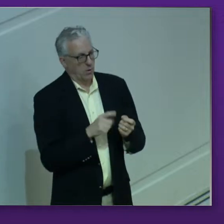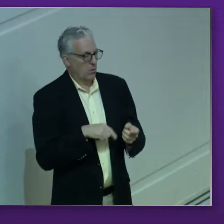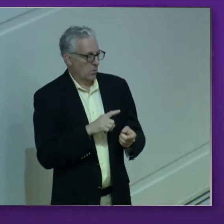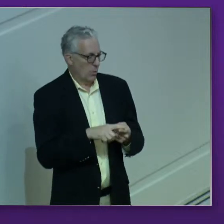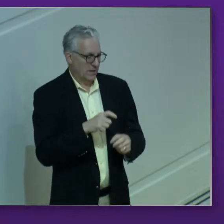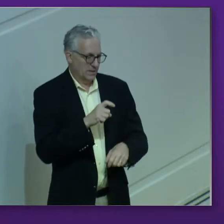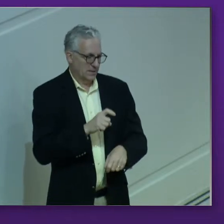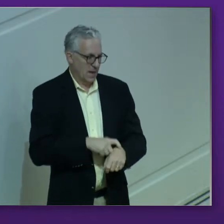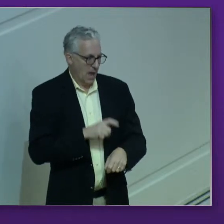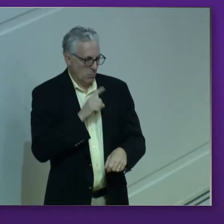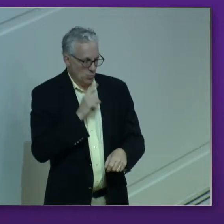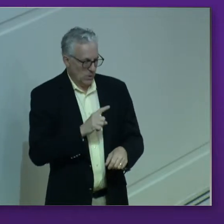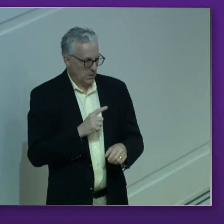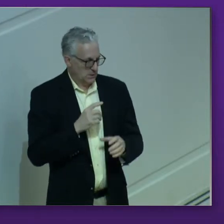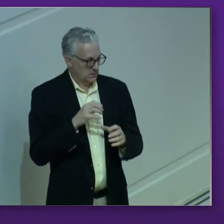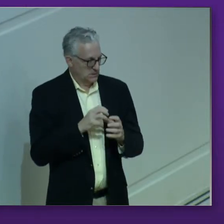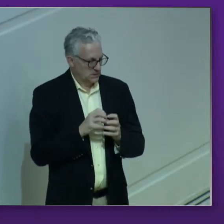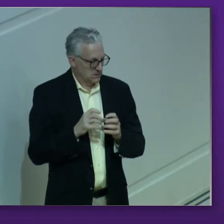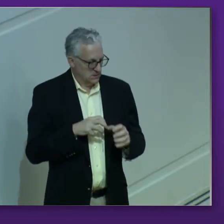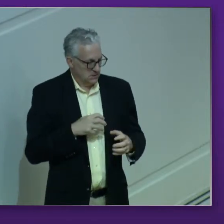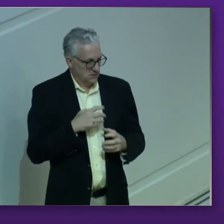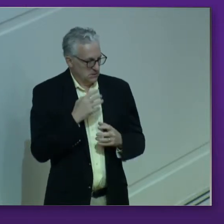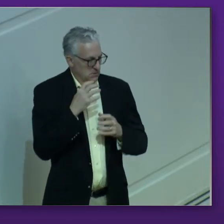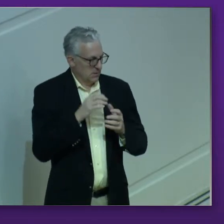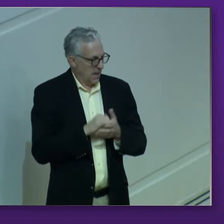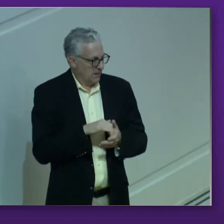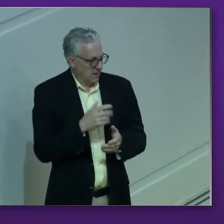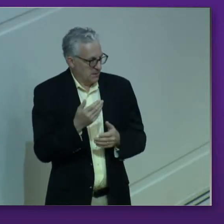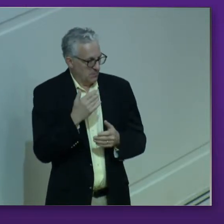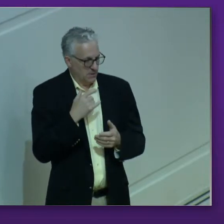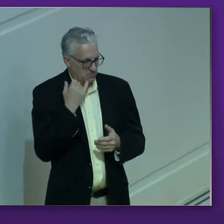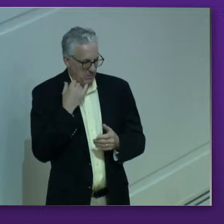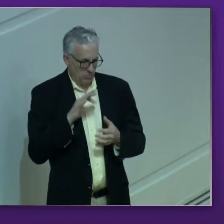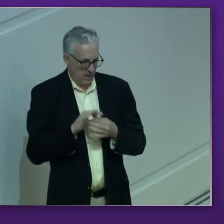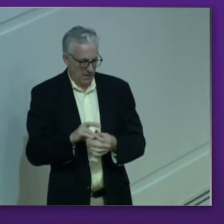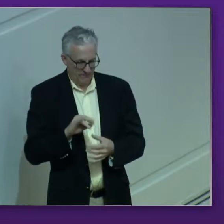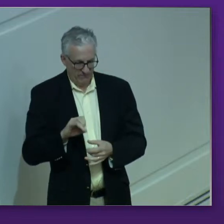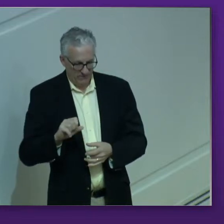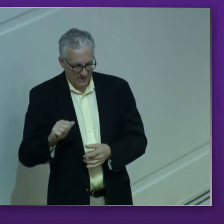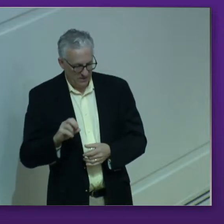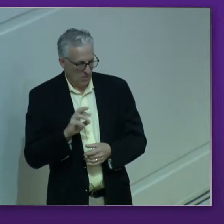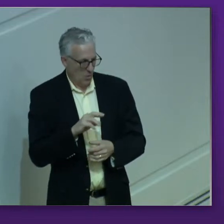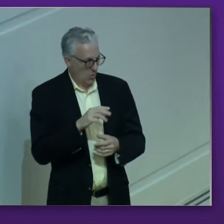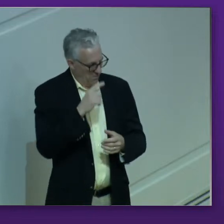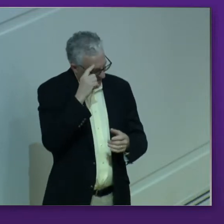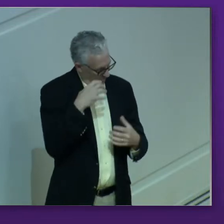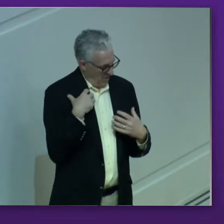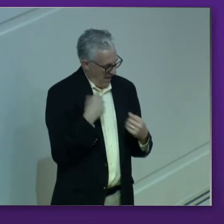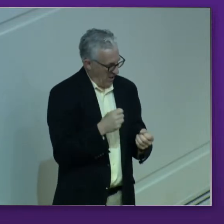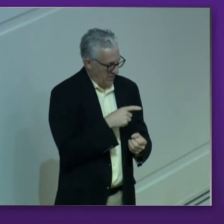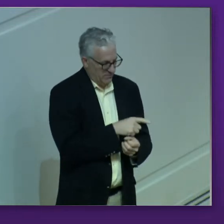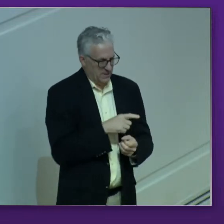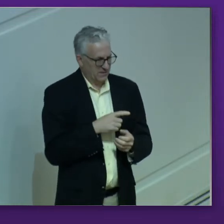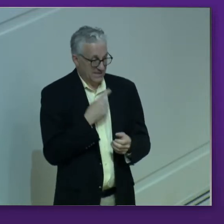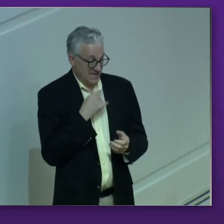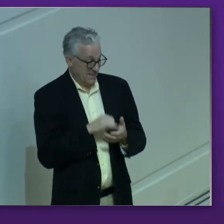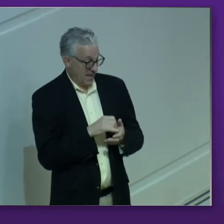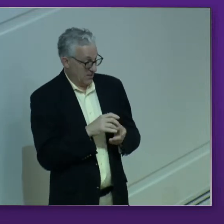THEM REFLECT ON THEIR LIFE CHOICES AND SUPPORTS THEM THROUGH THEIR JOURNEY OF